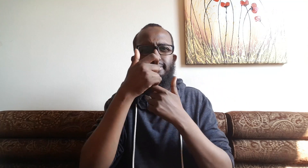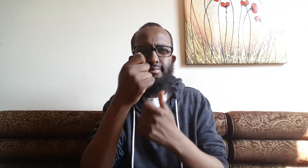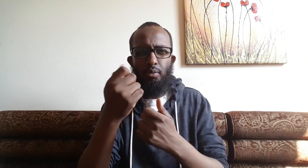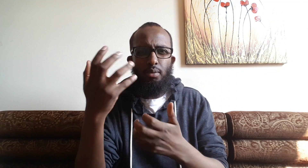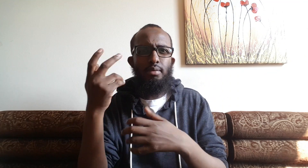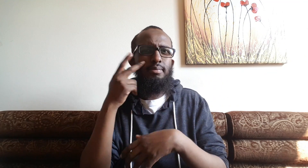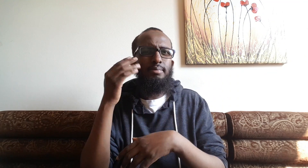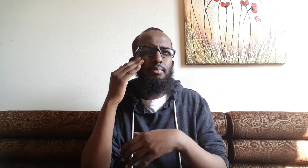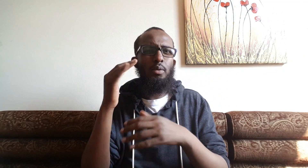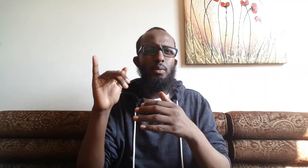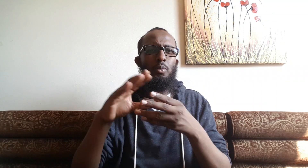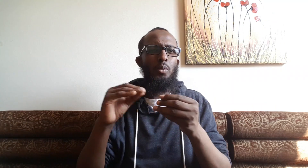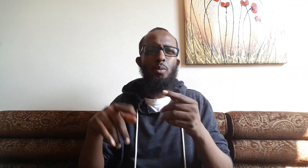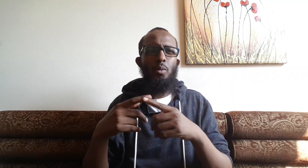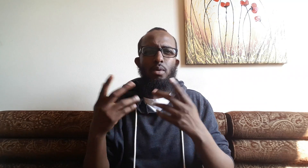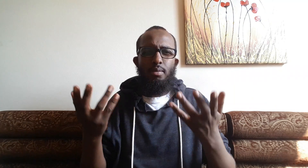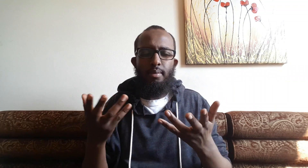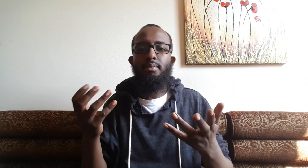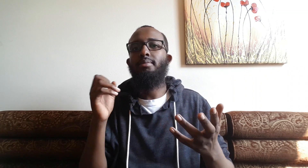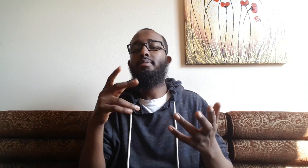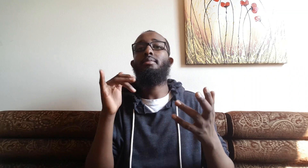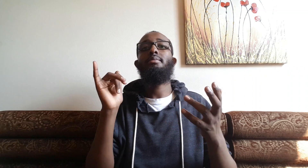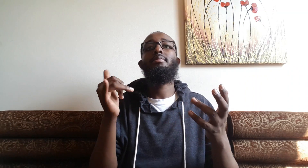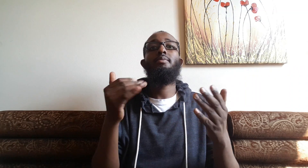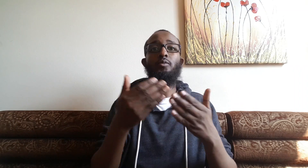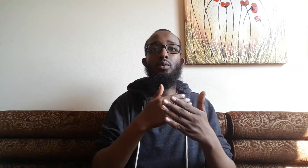I know its shocking! So let's dive right into it.